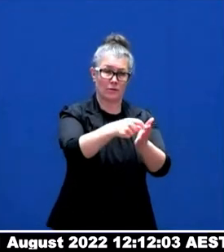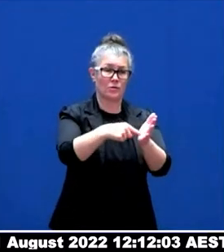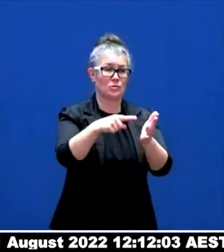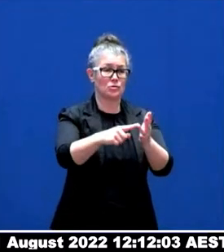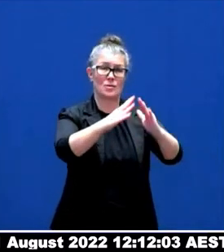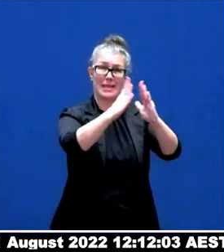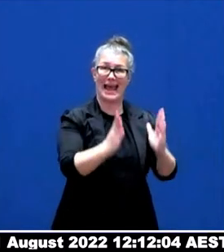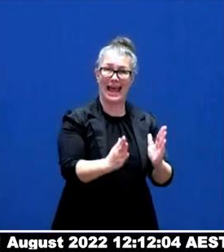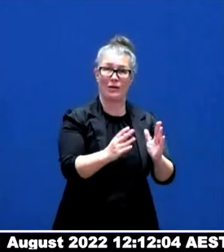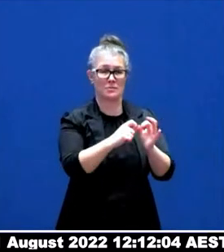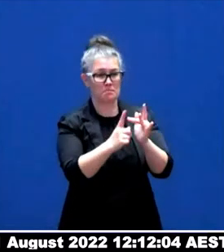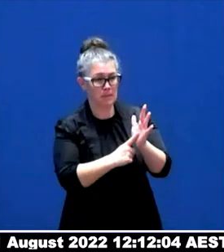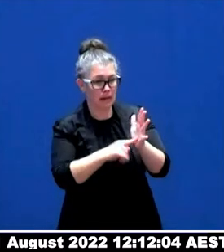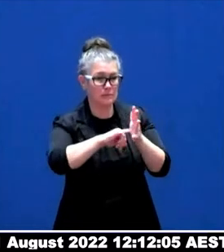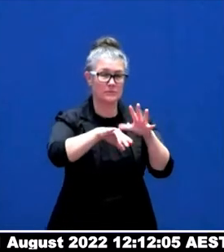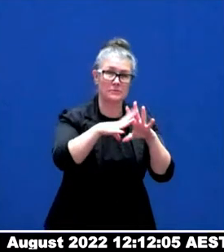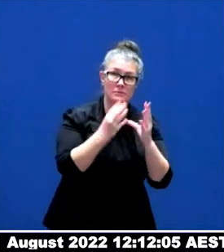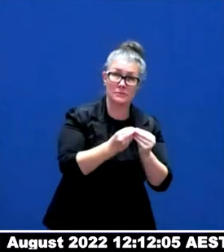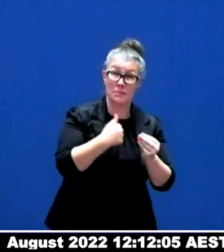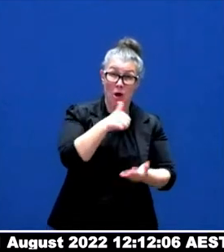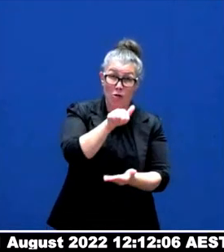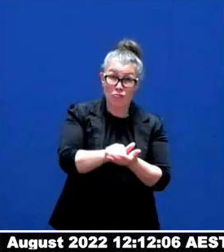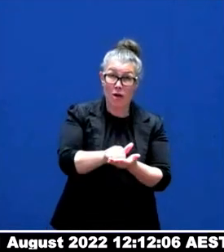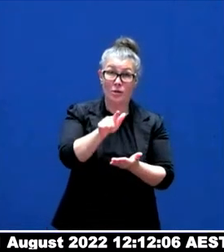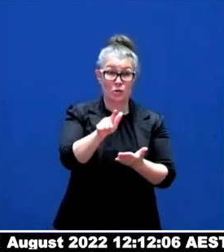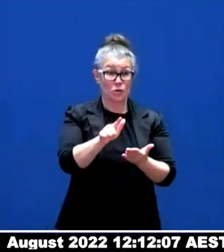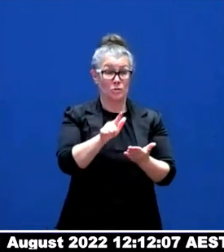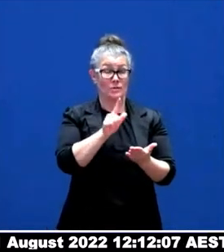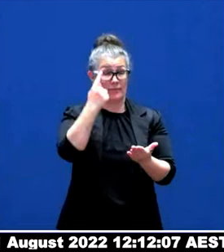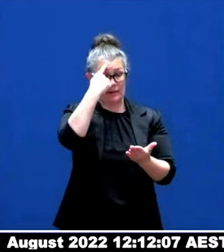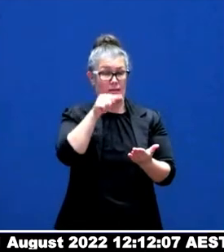So, would I be right in understanding you apply that approach to identifying